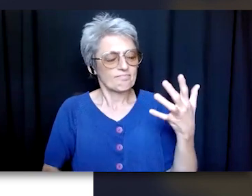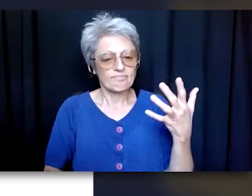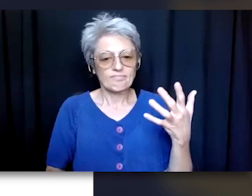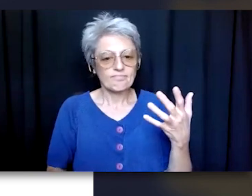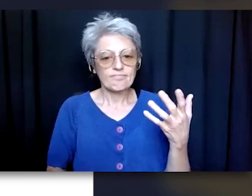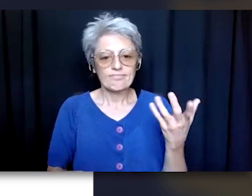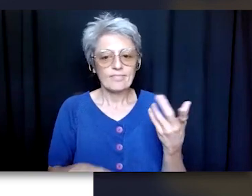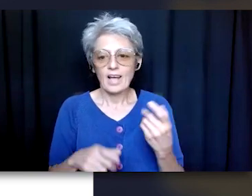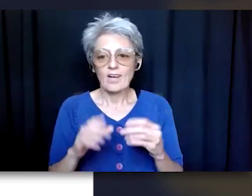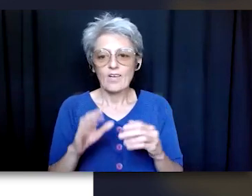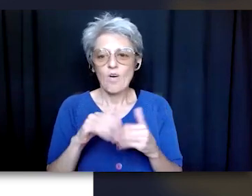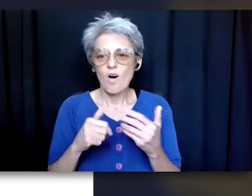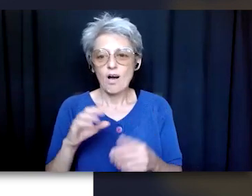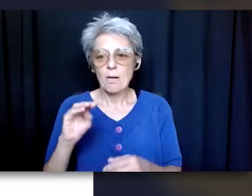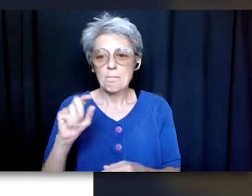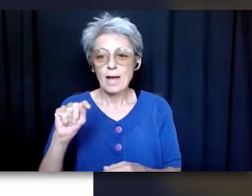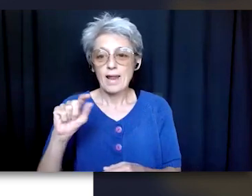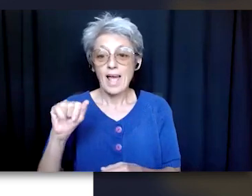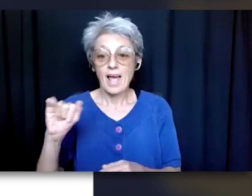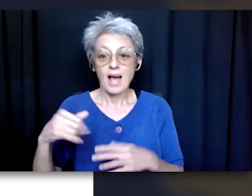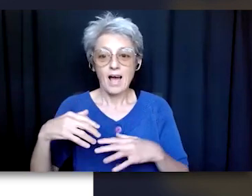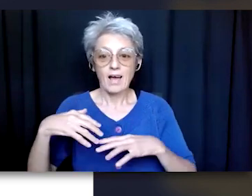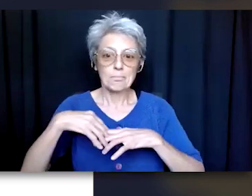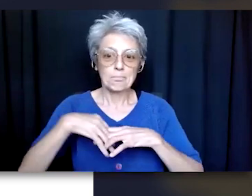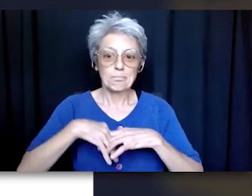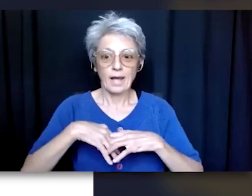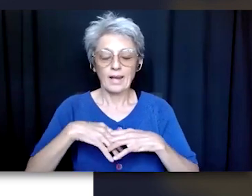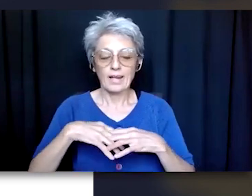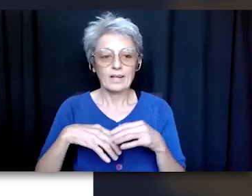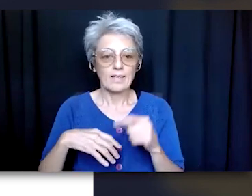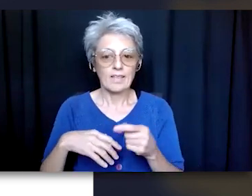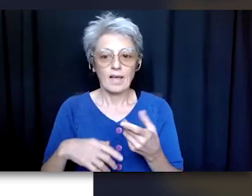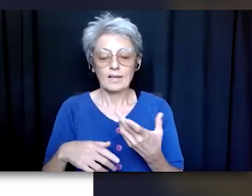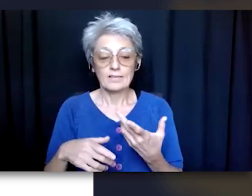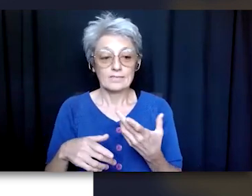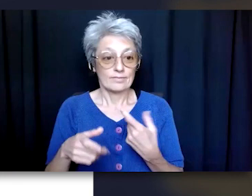that has replaced search on Facebook if anybody has gone looking for someone you went to high